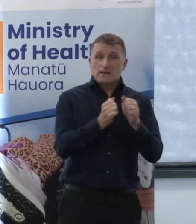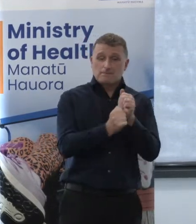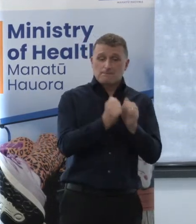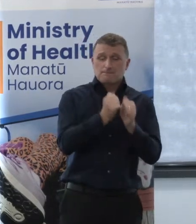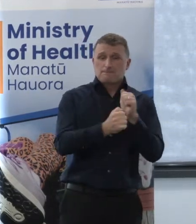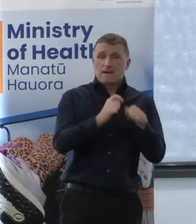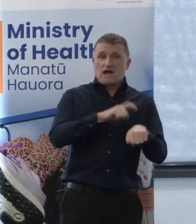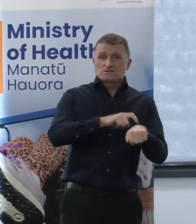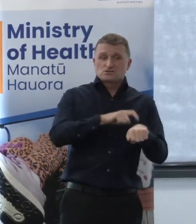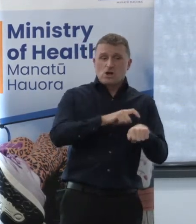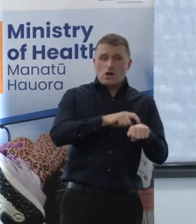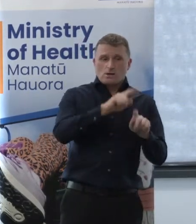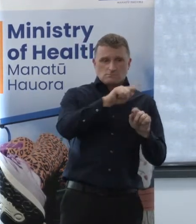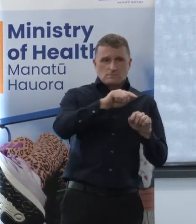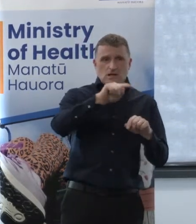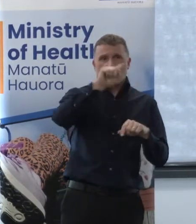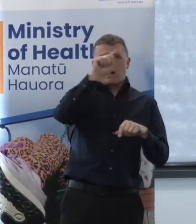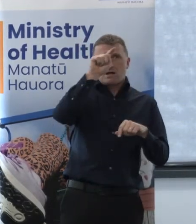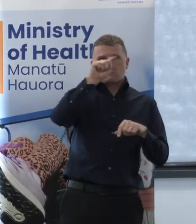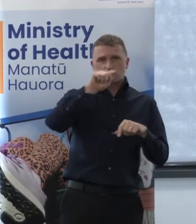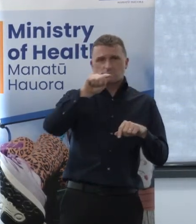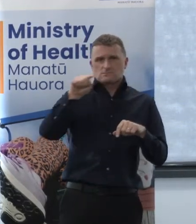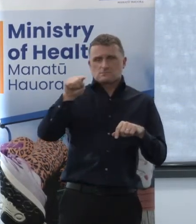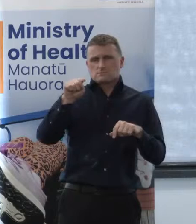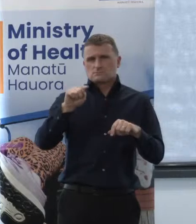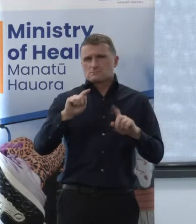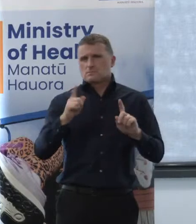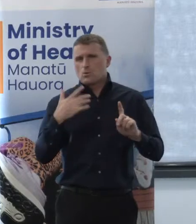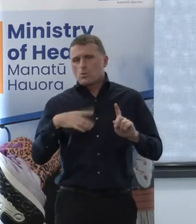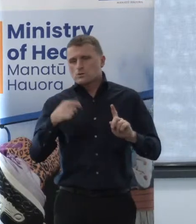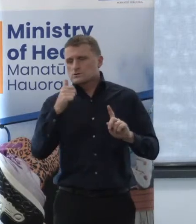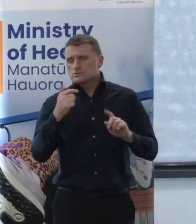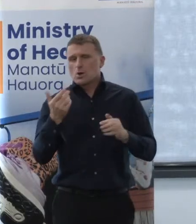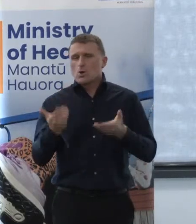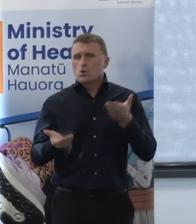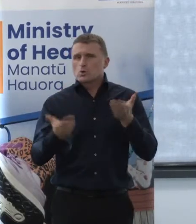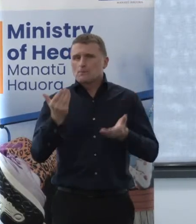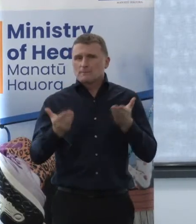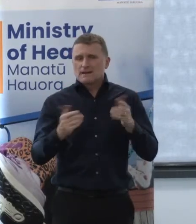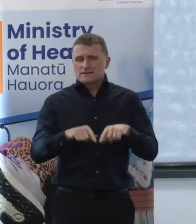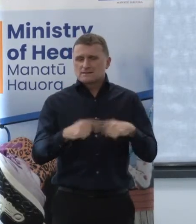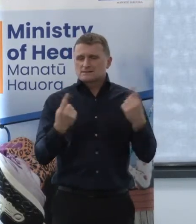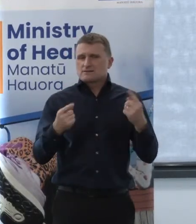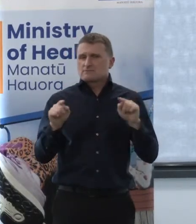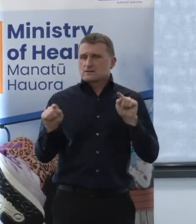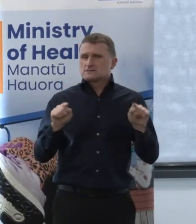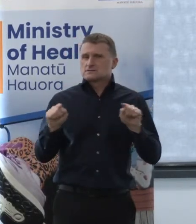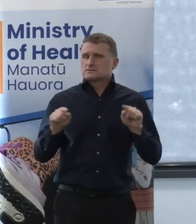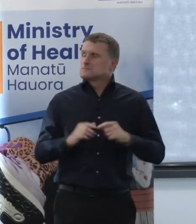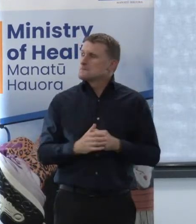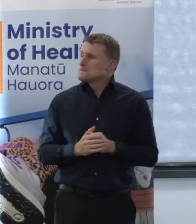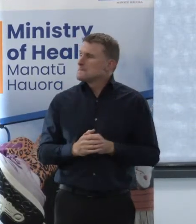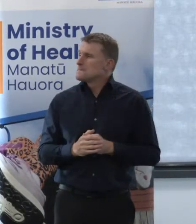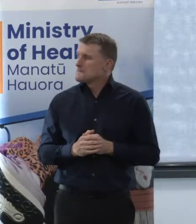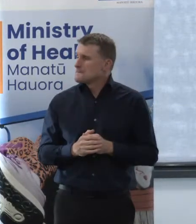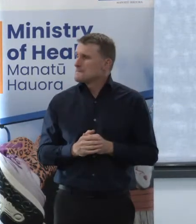Even though it is quite hih and steady since March?